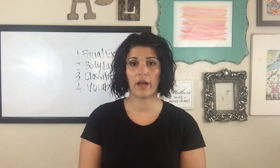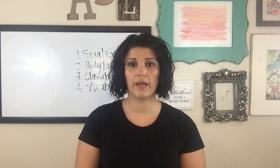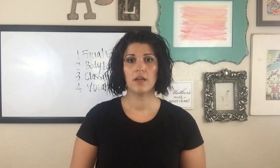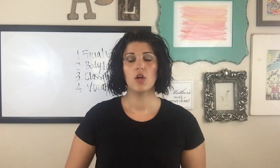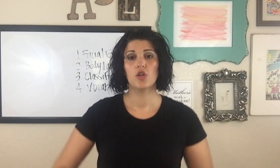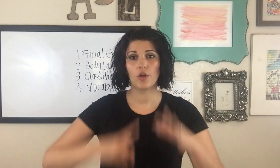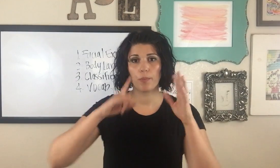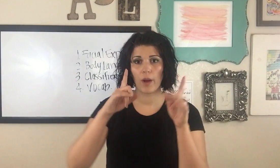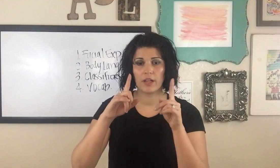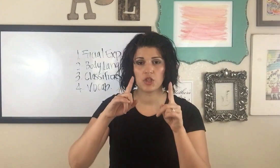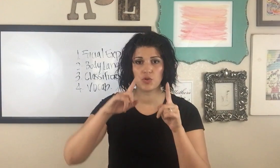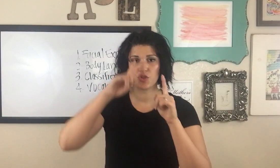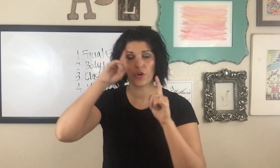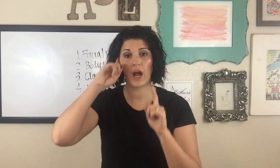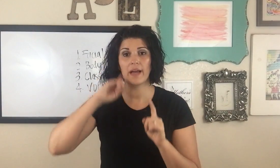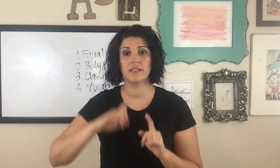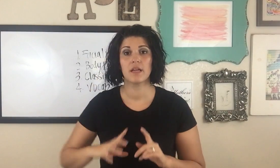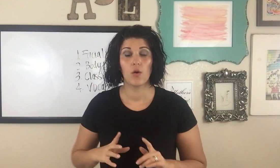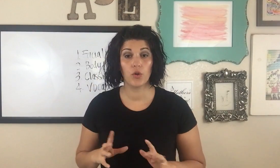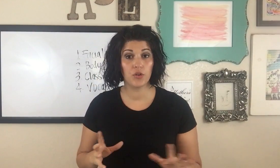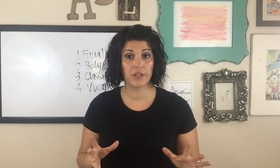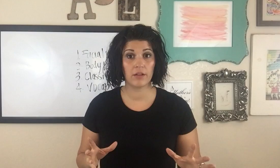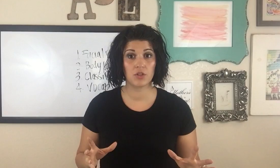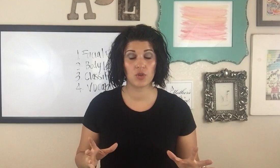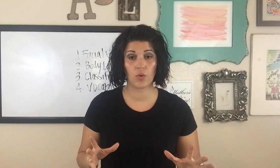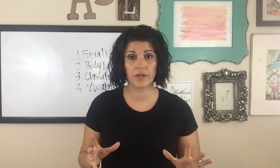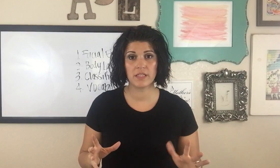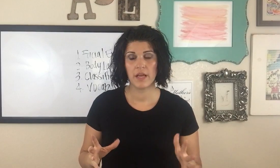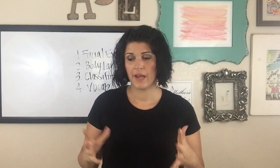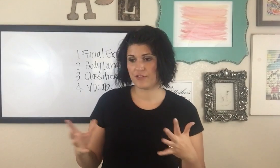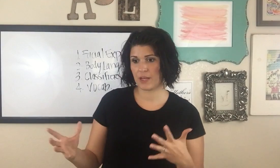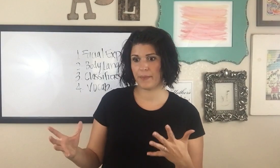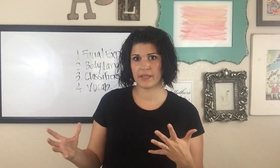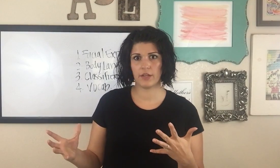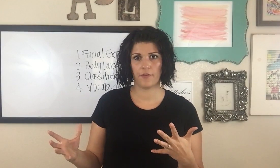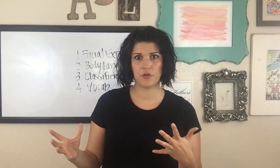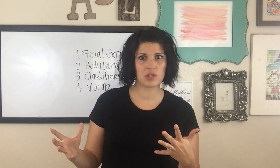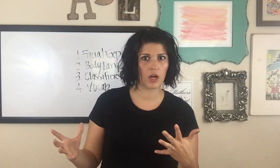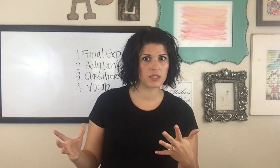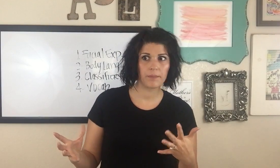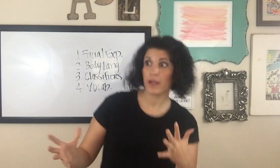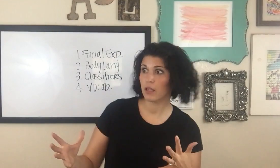Okay. So practice using your eyes when you're telling stories. If somebody, if you saw something,